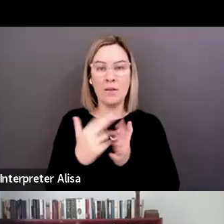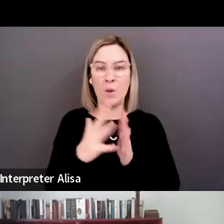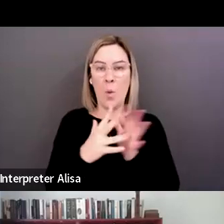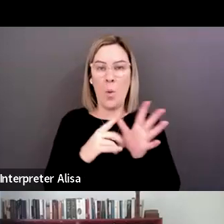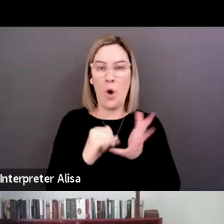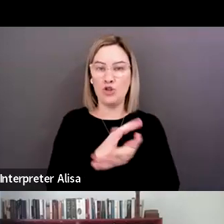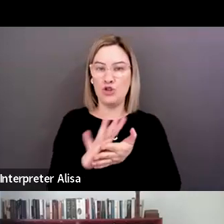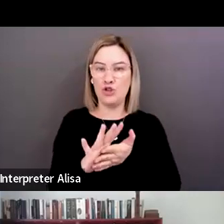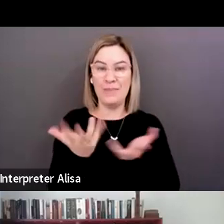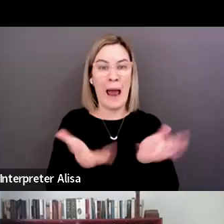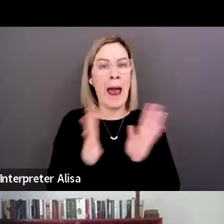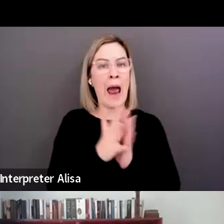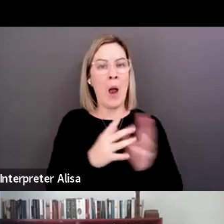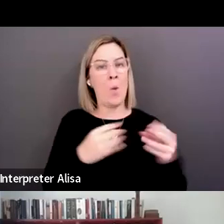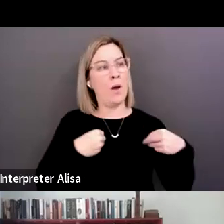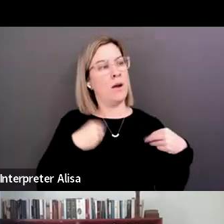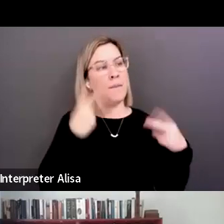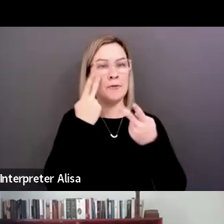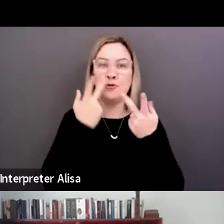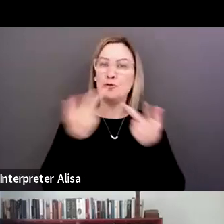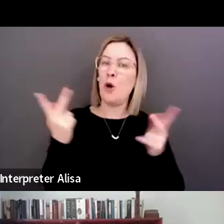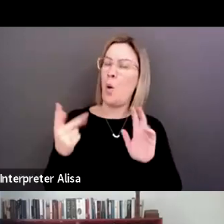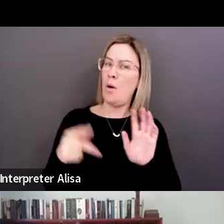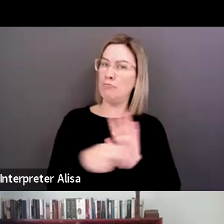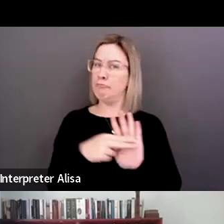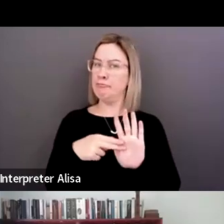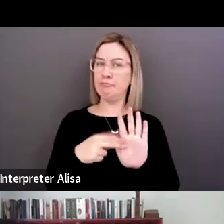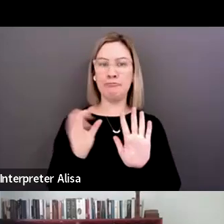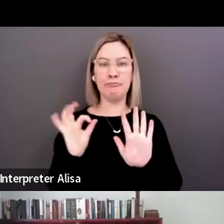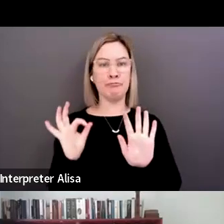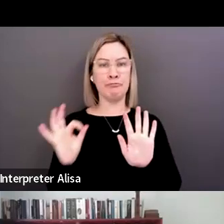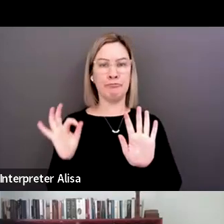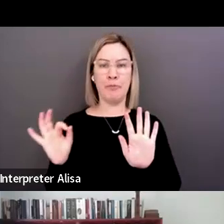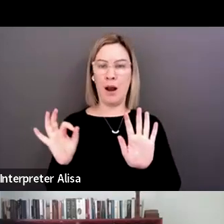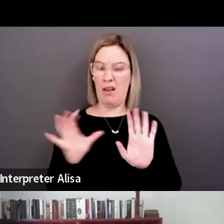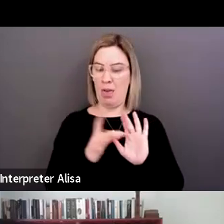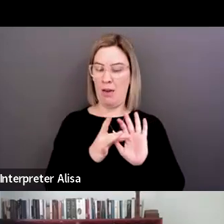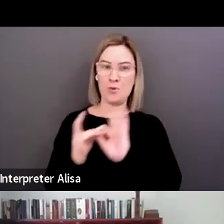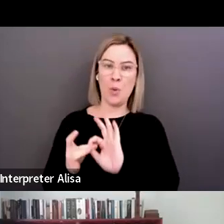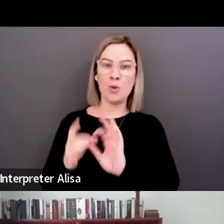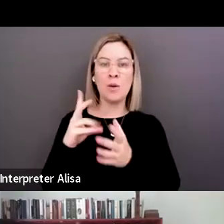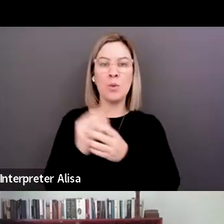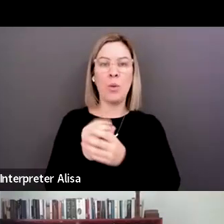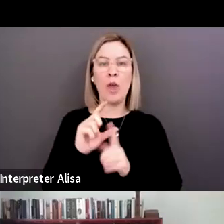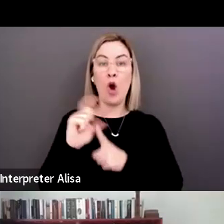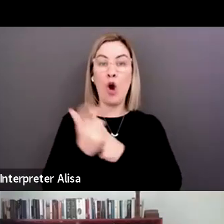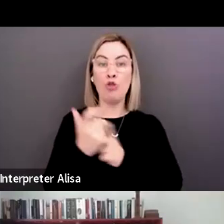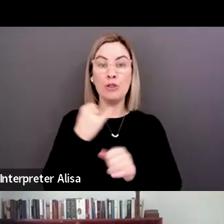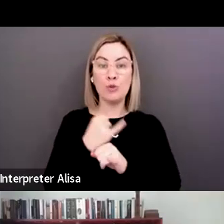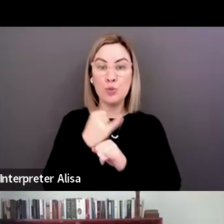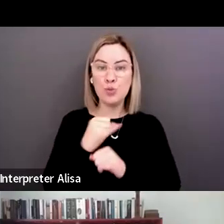acceptance of them as part of our lives. A big part of what happens in that gap Mel calls artwash. This is the way that companies project a better